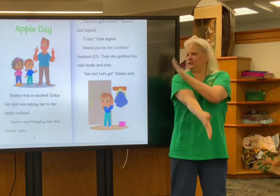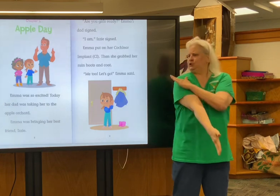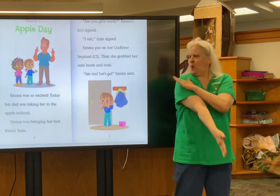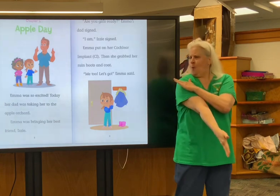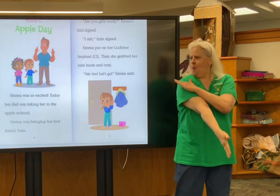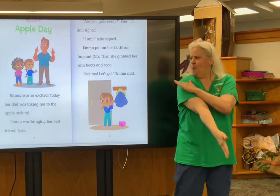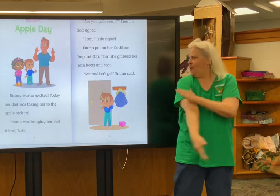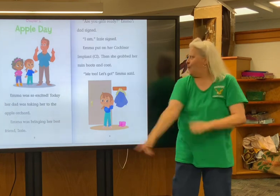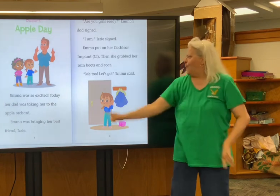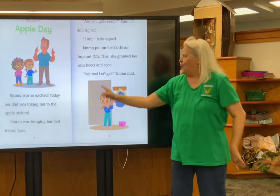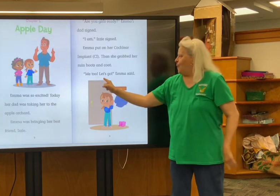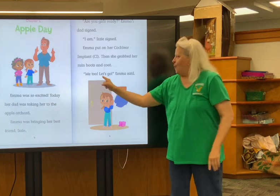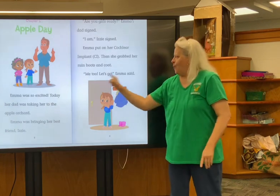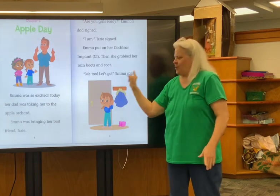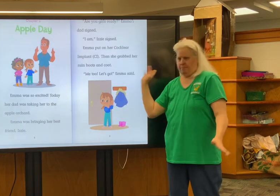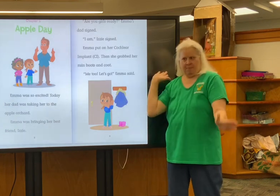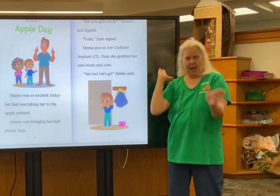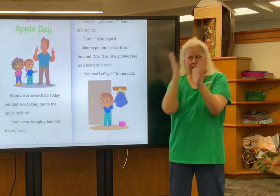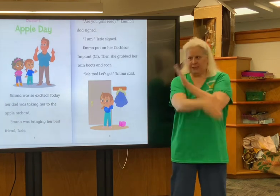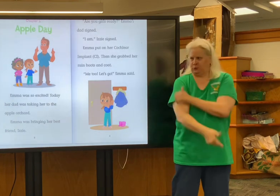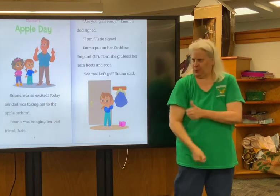"Me too! Let's go!" Emma said.